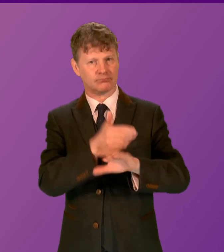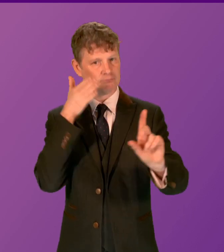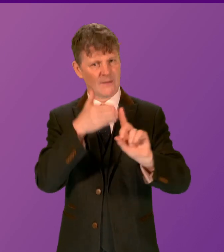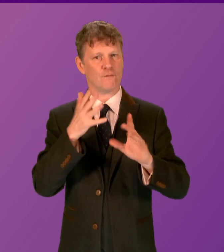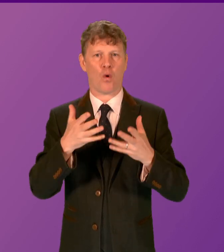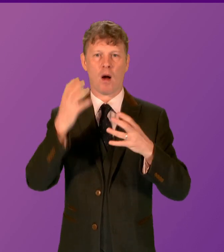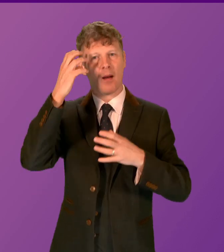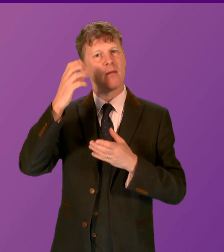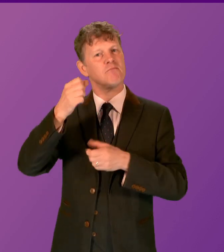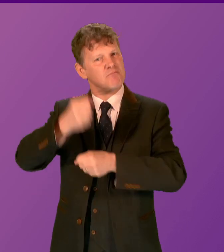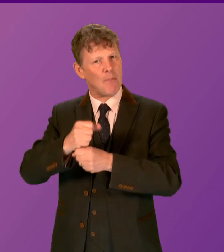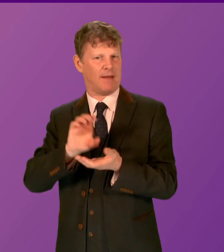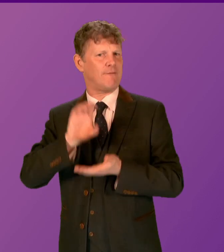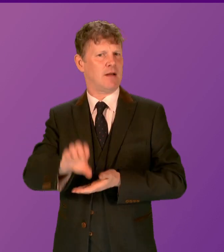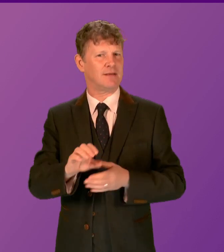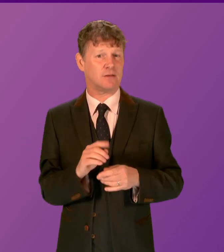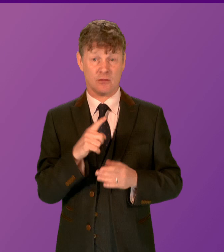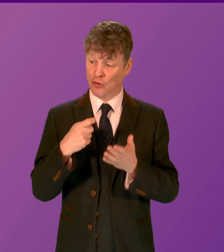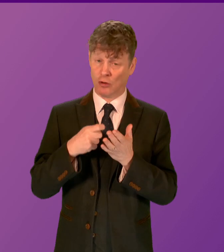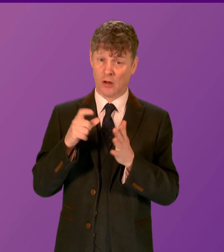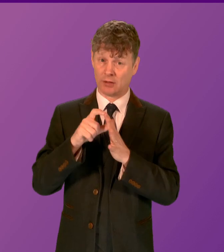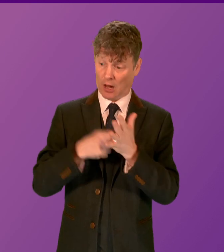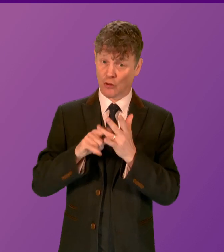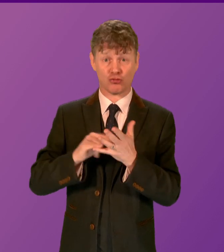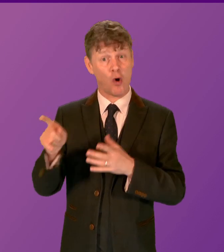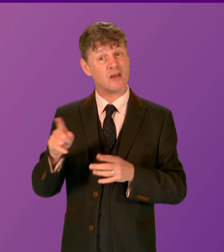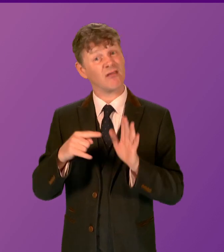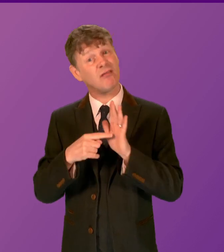rehab placements, so Douglas Ross’s suggestion that we are cutting the number of residential